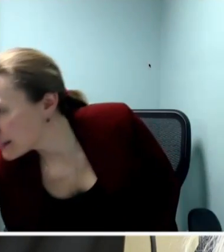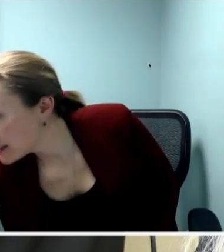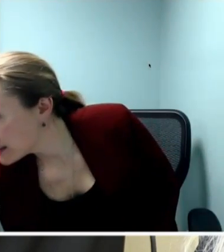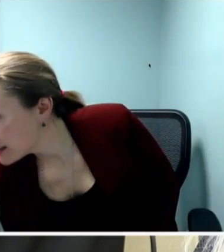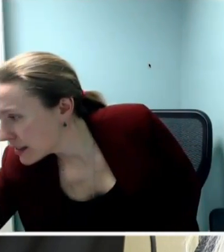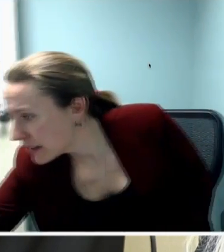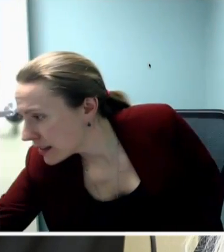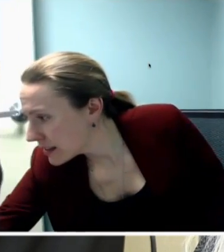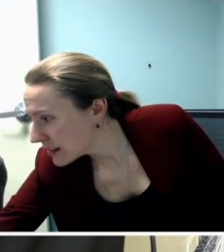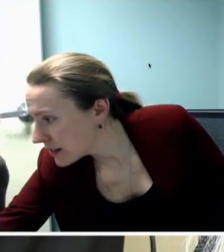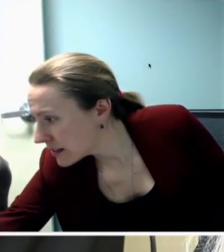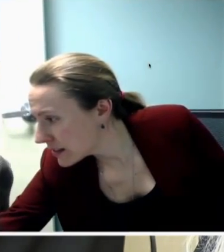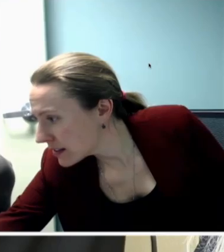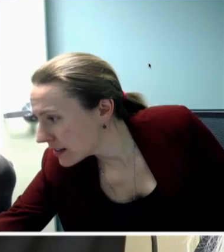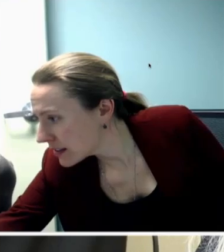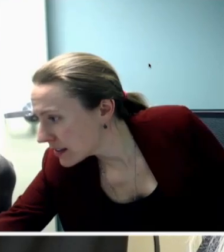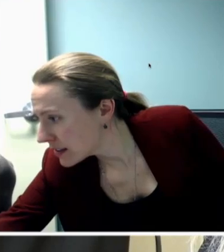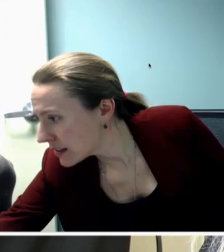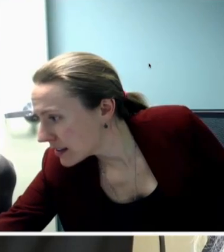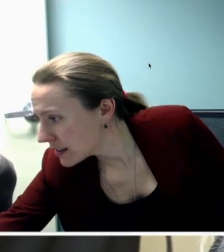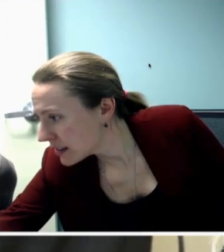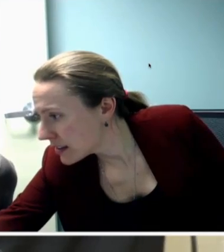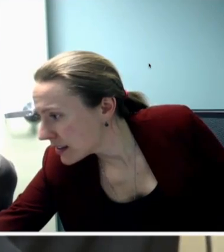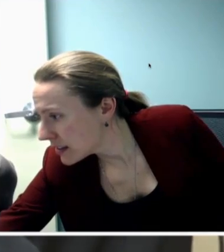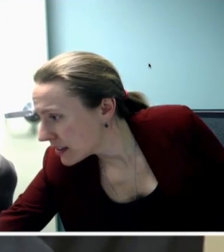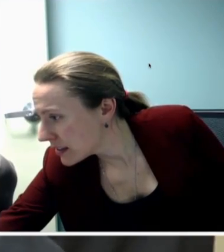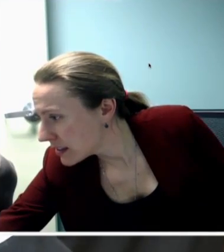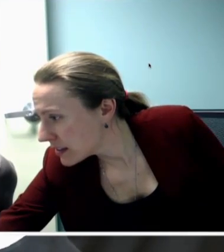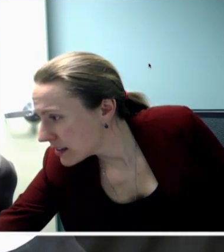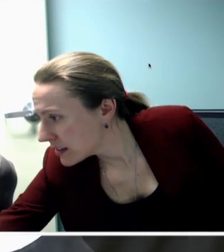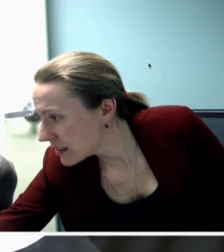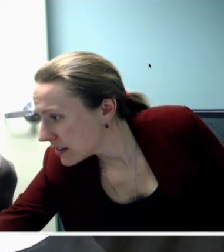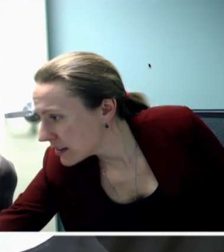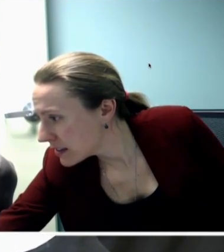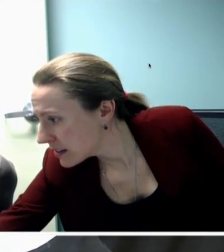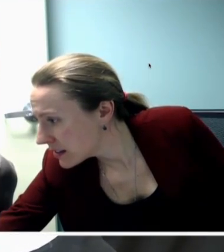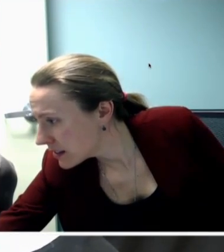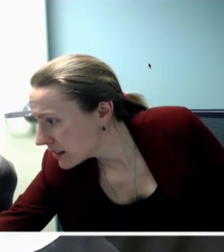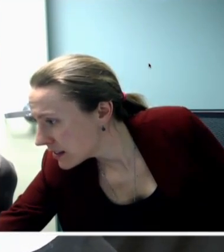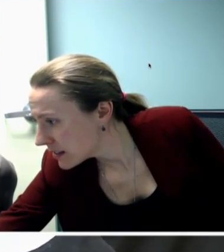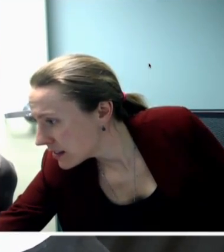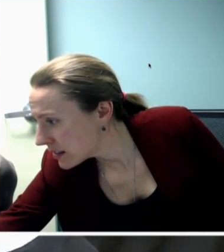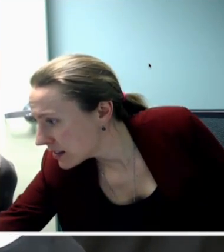Good. And to Keith's left, and further to your right,